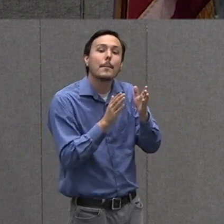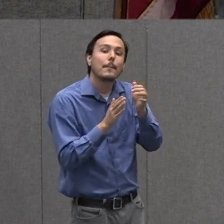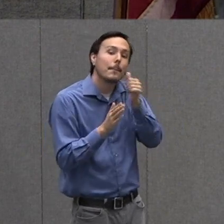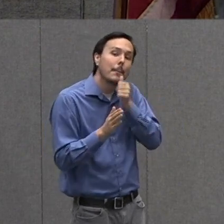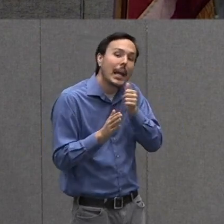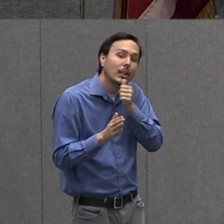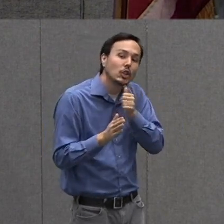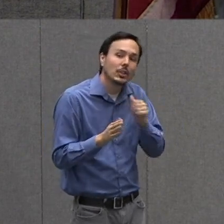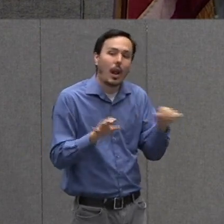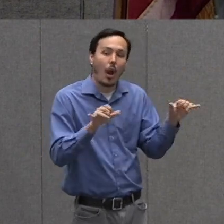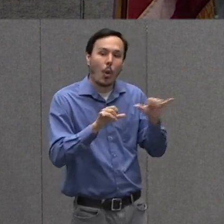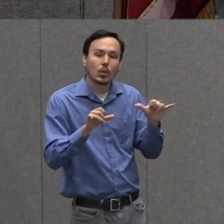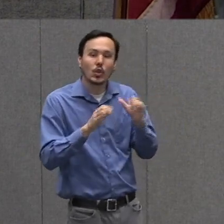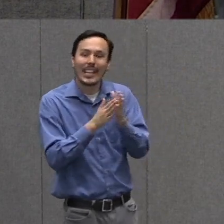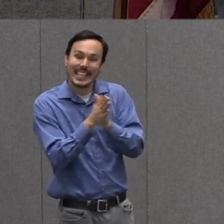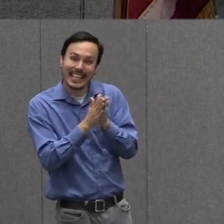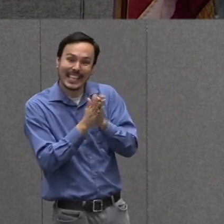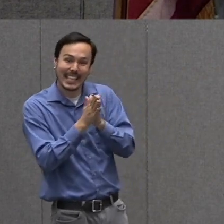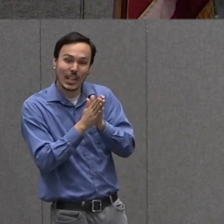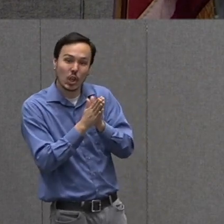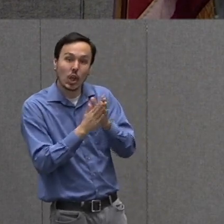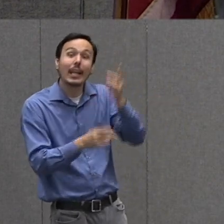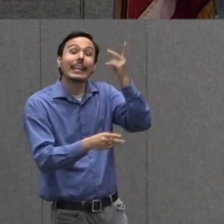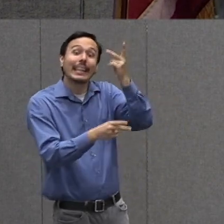We gotta keep volunteers, that's part of our song.